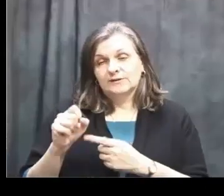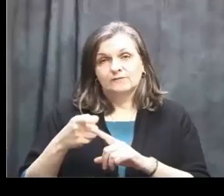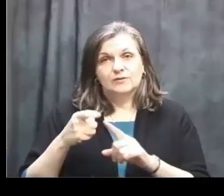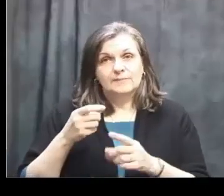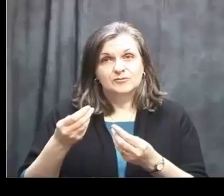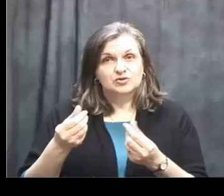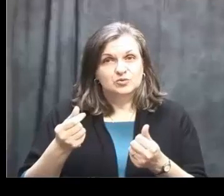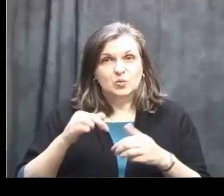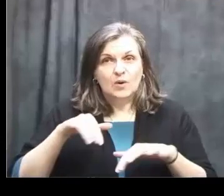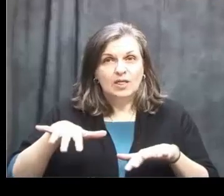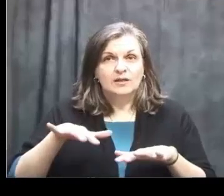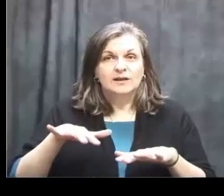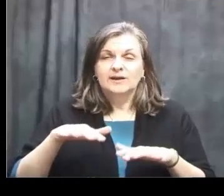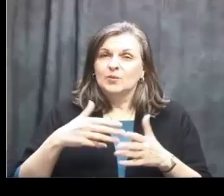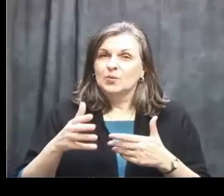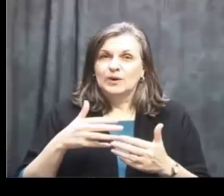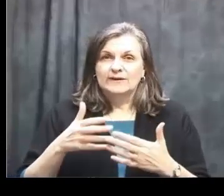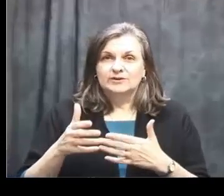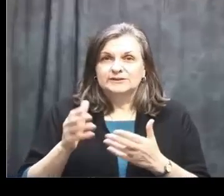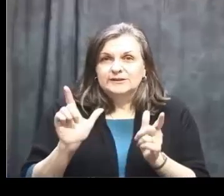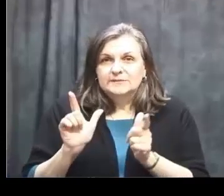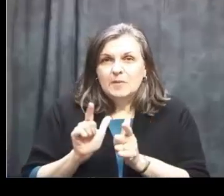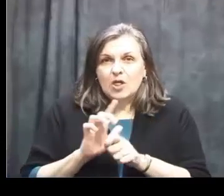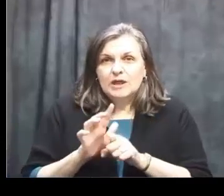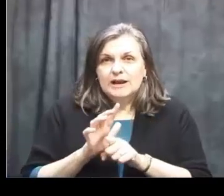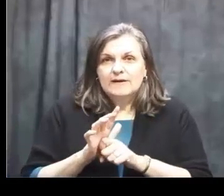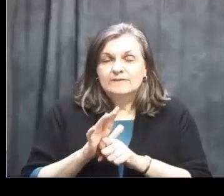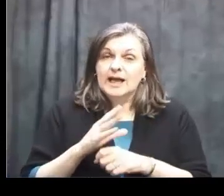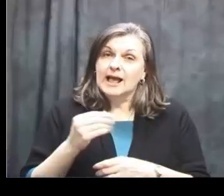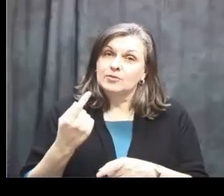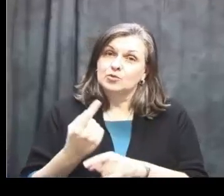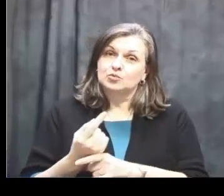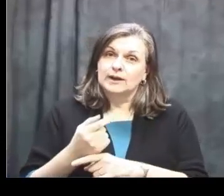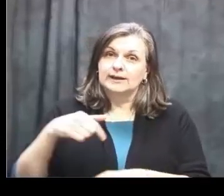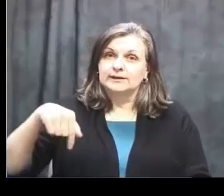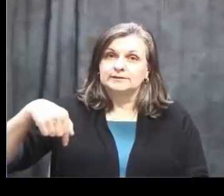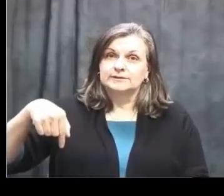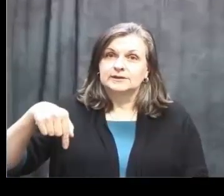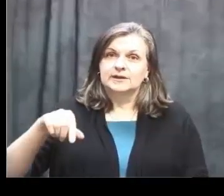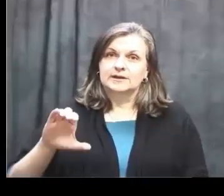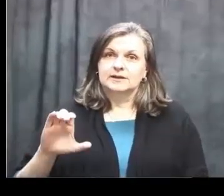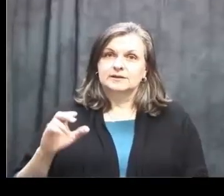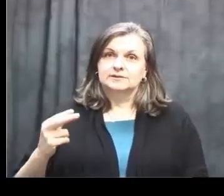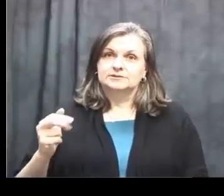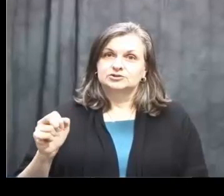minerals from the soil whatever is small enough and the correct charge